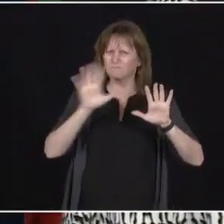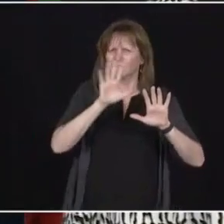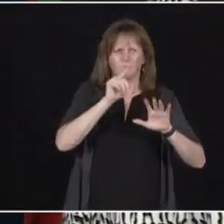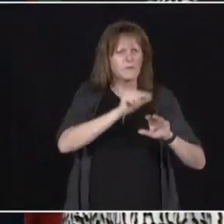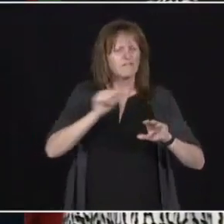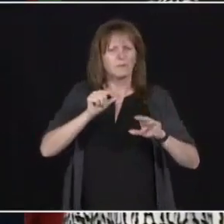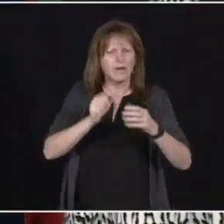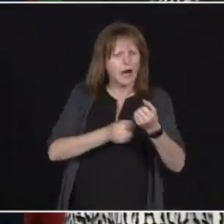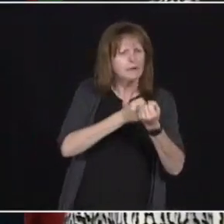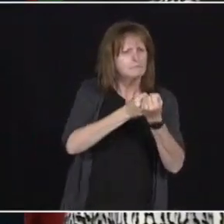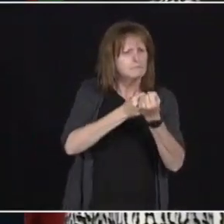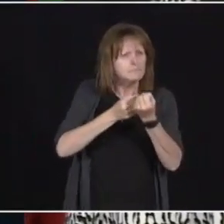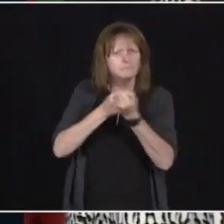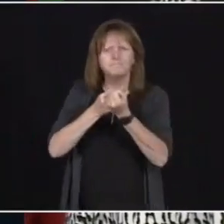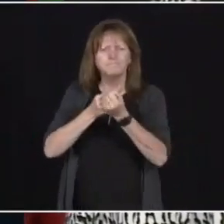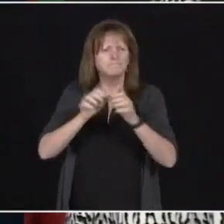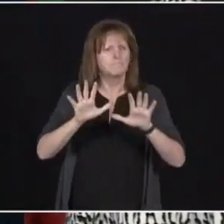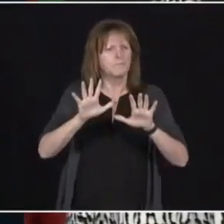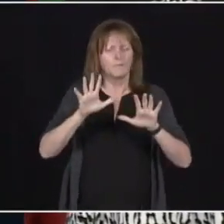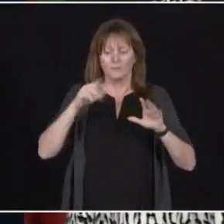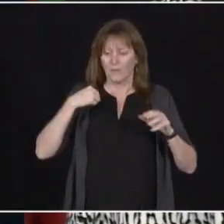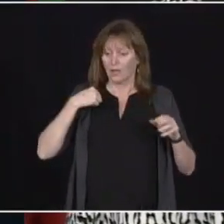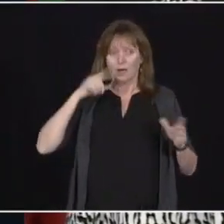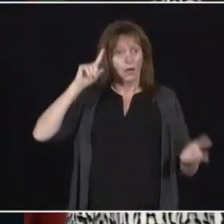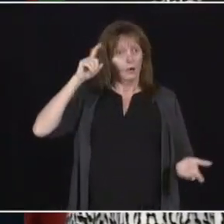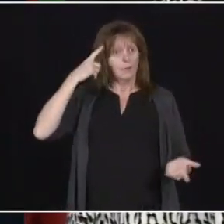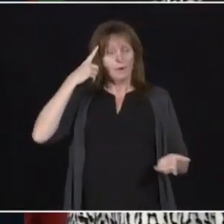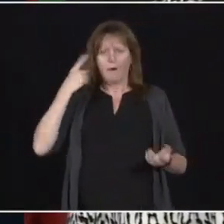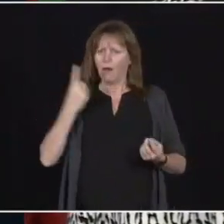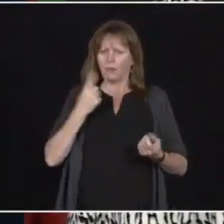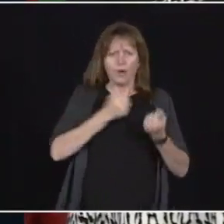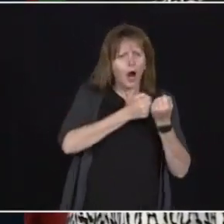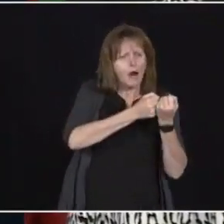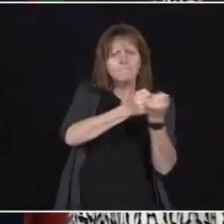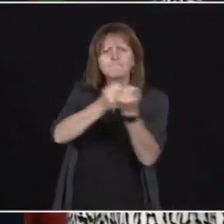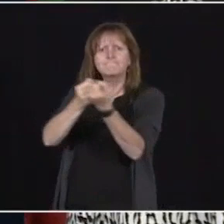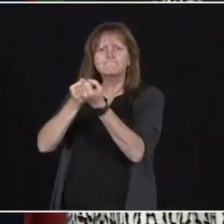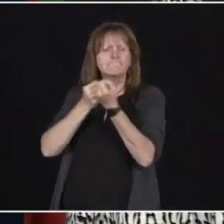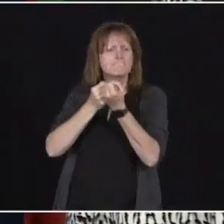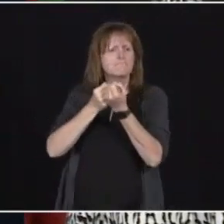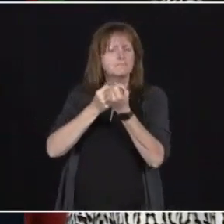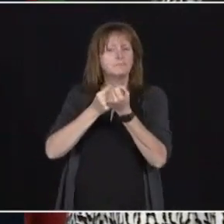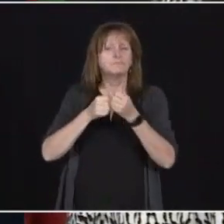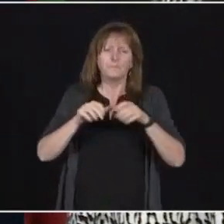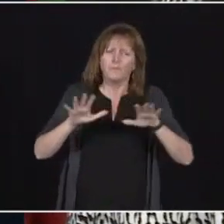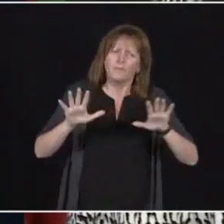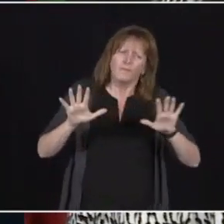them out of the town, your government will stand with you. As Pima, I will always, always have your back.